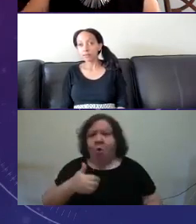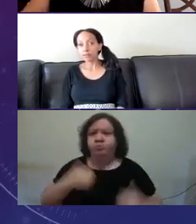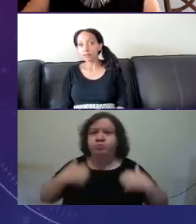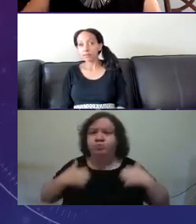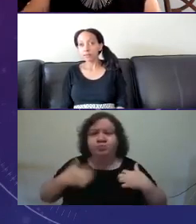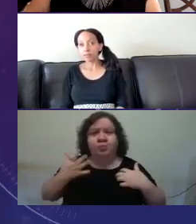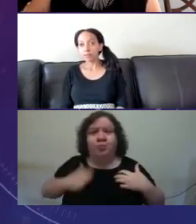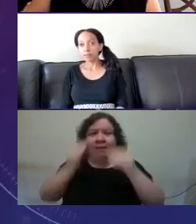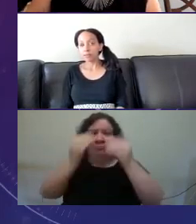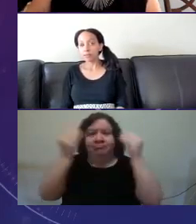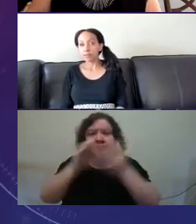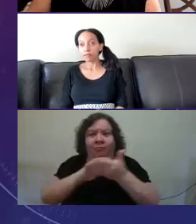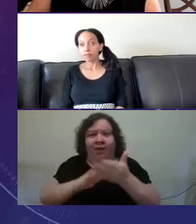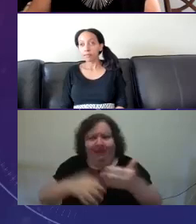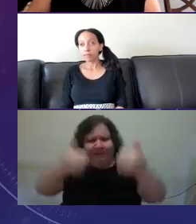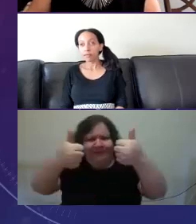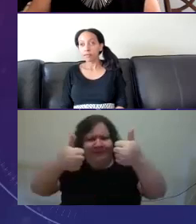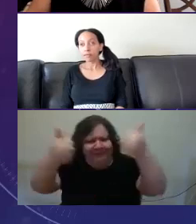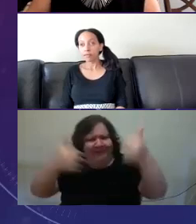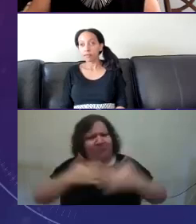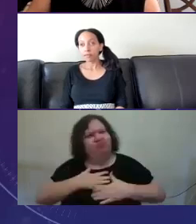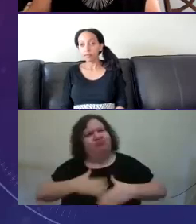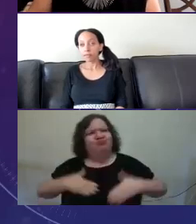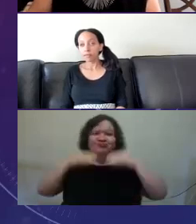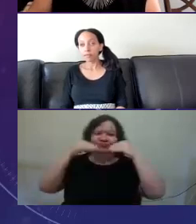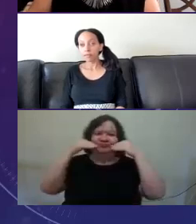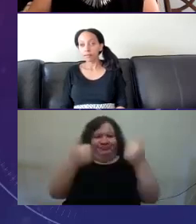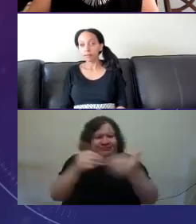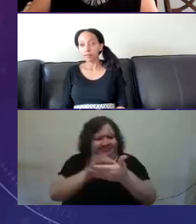haven't this is Terry can I interrupt